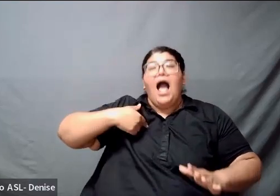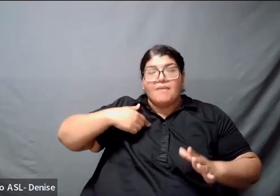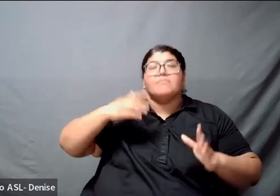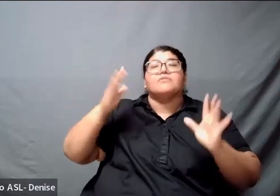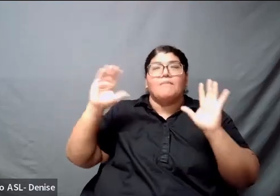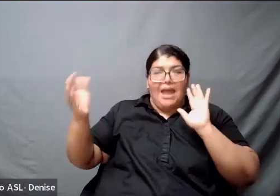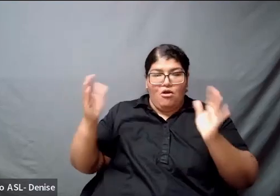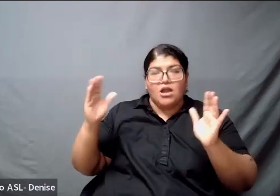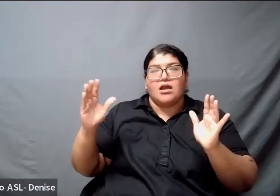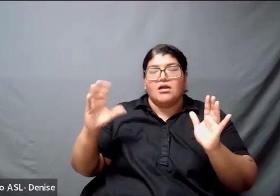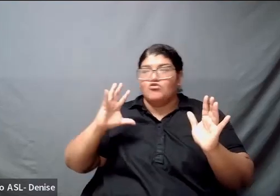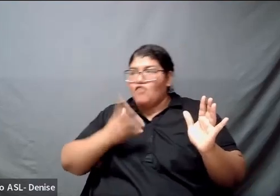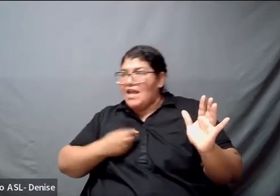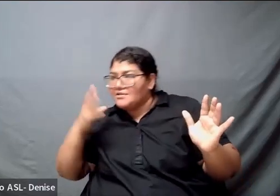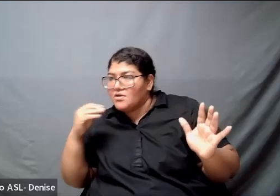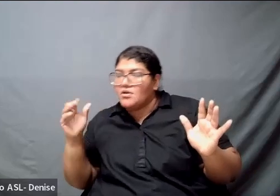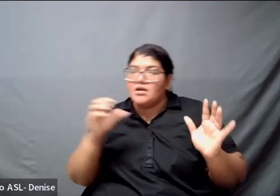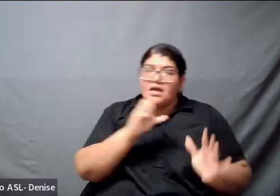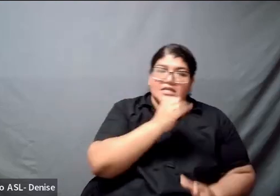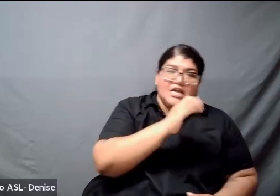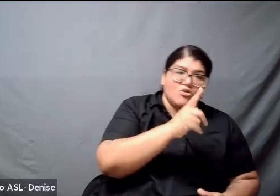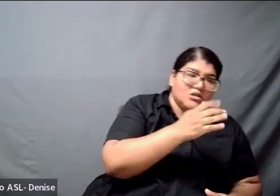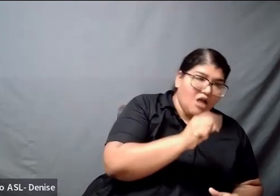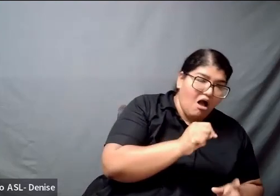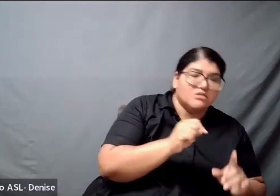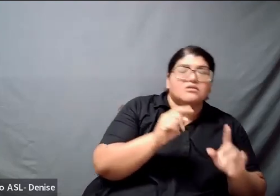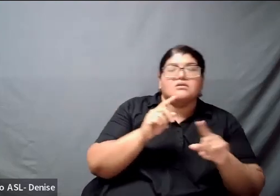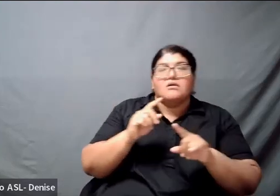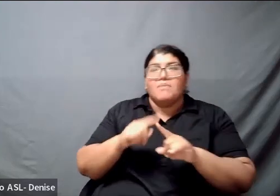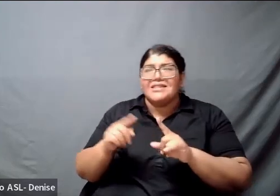The thing that's so dangerous in my book is me